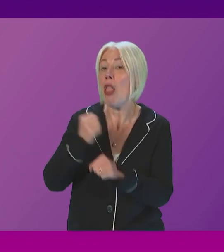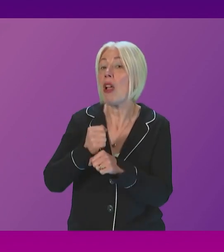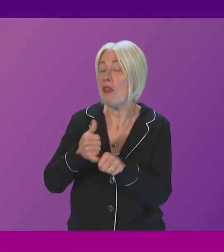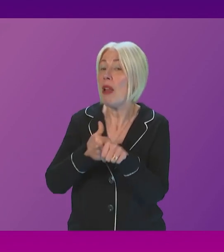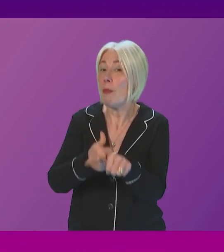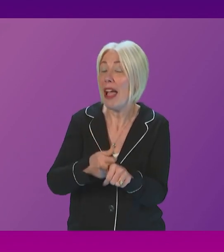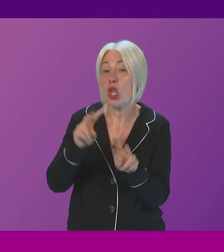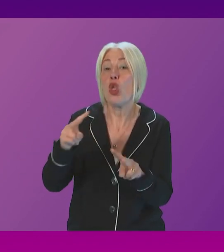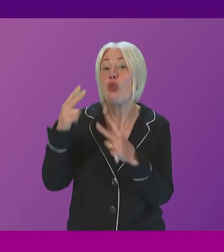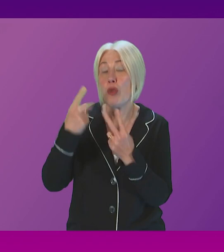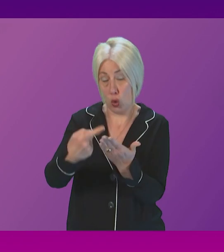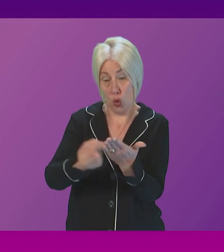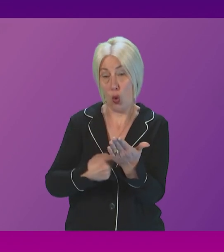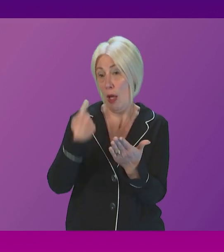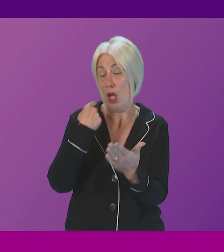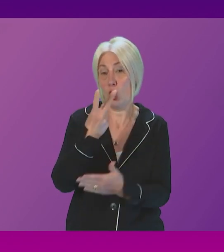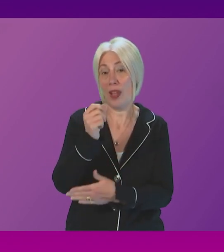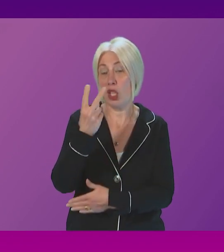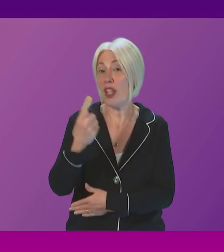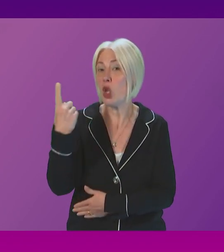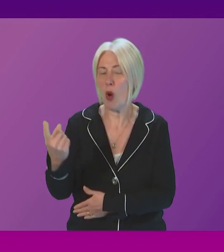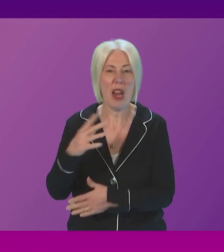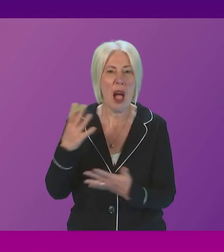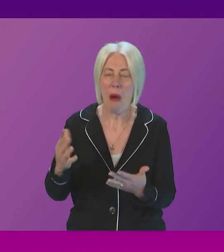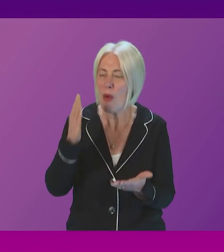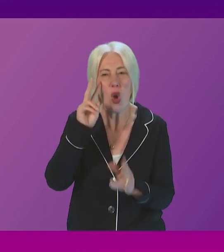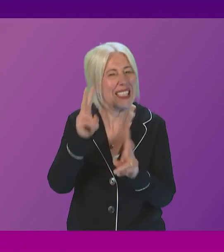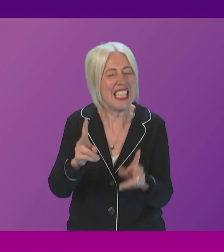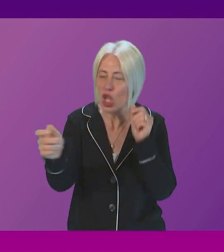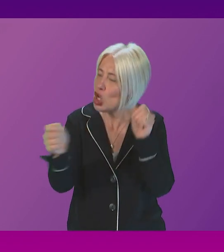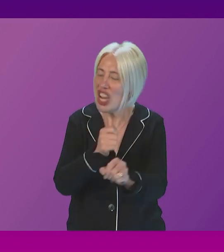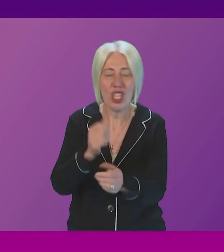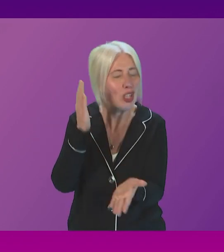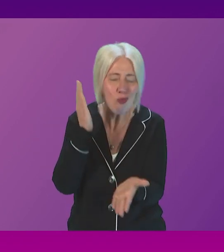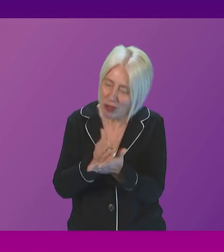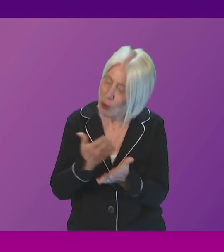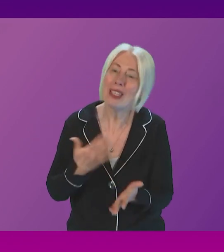recommendations in 2021, we have not had the reforms that are so sorely needed. Will the First